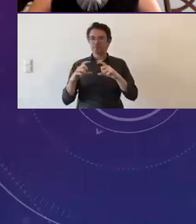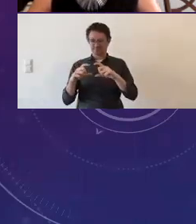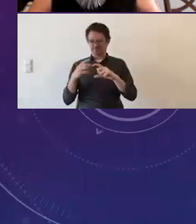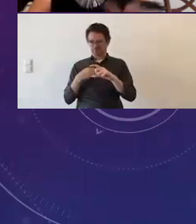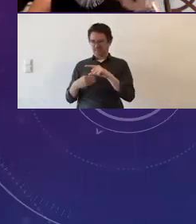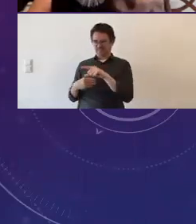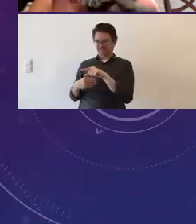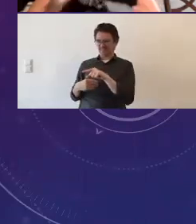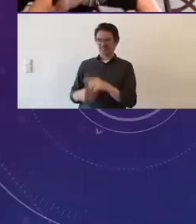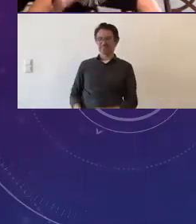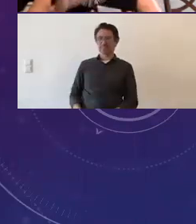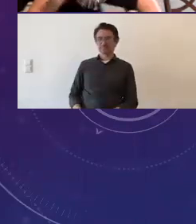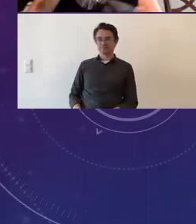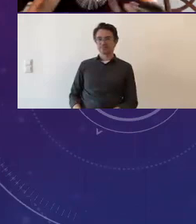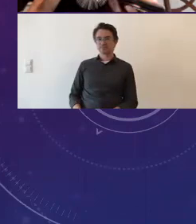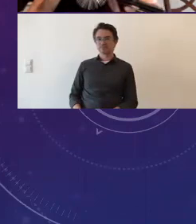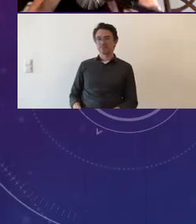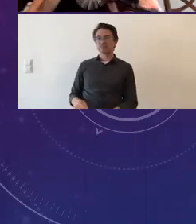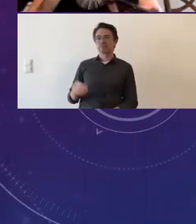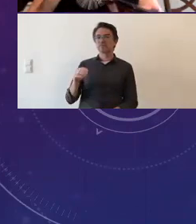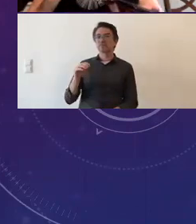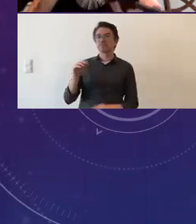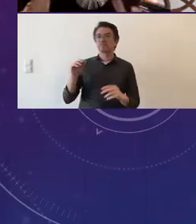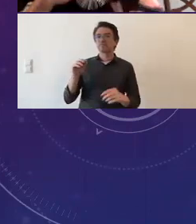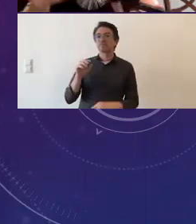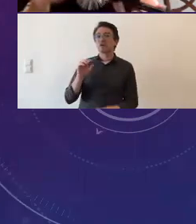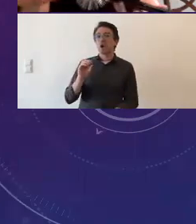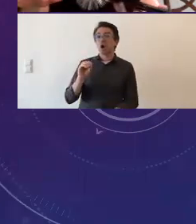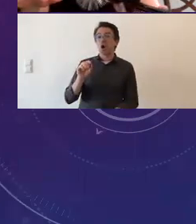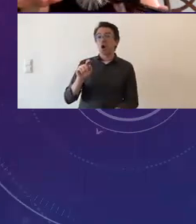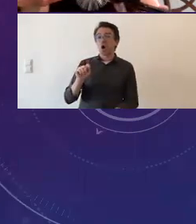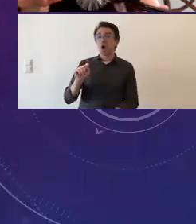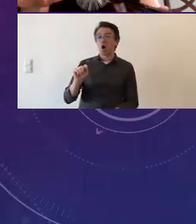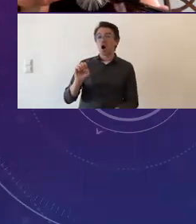so if I have to order app on my phone and I'm in a meeting with several people